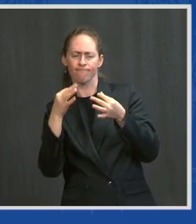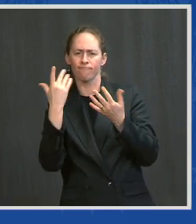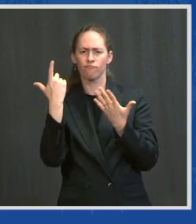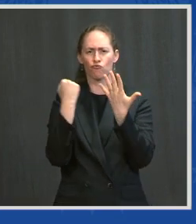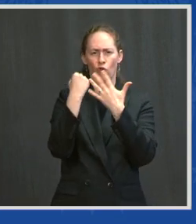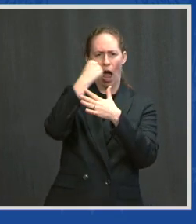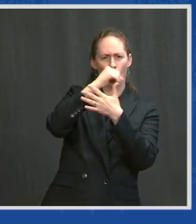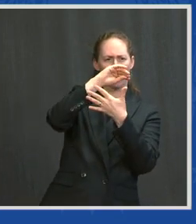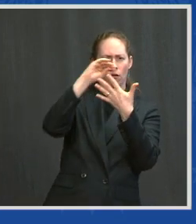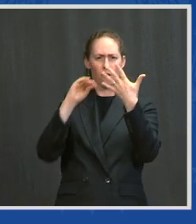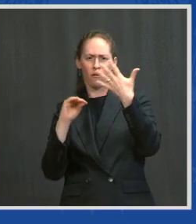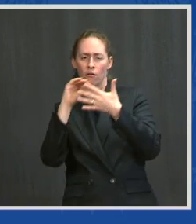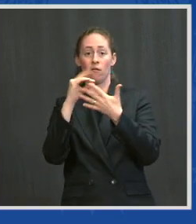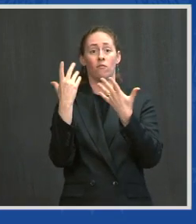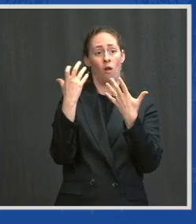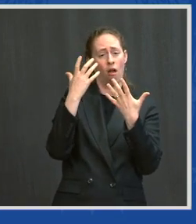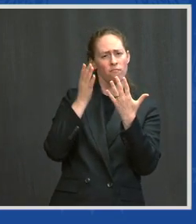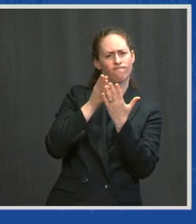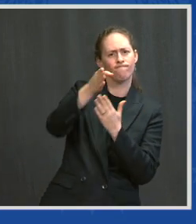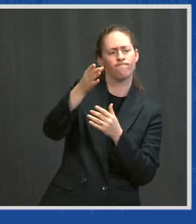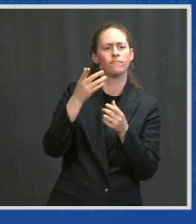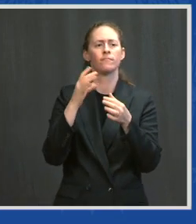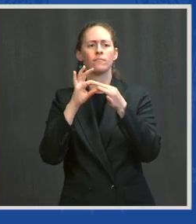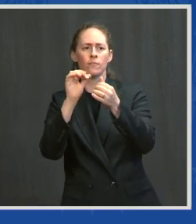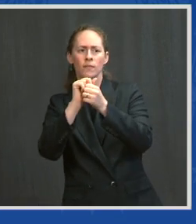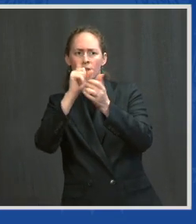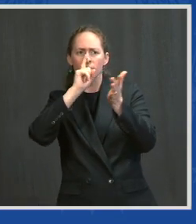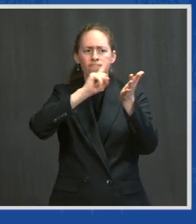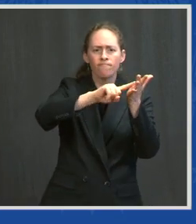sold by a dealer are later used in criminal activity.